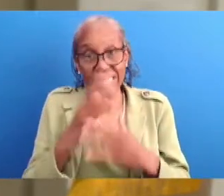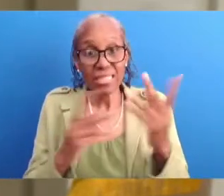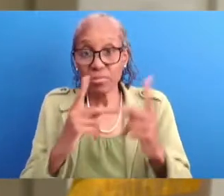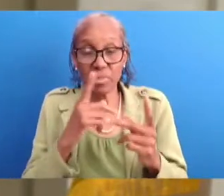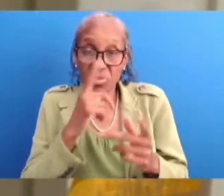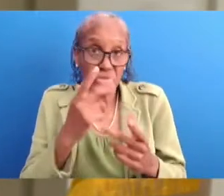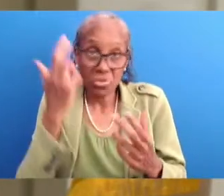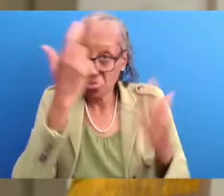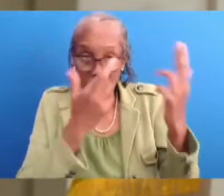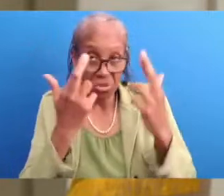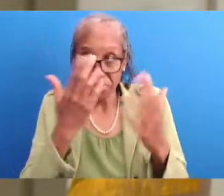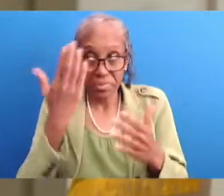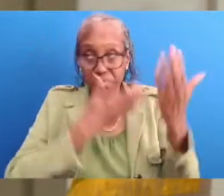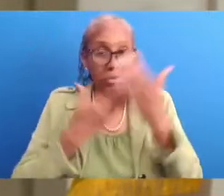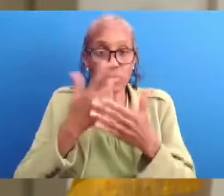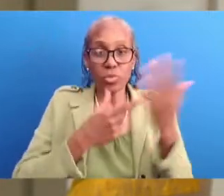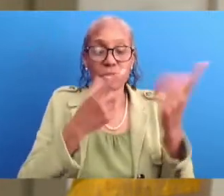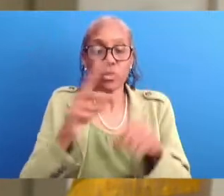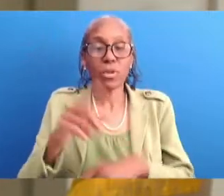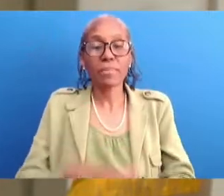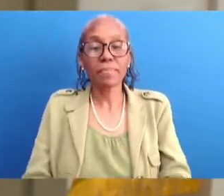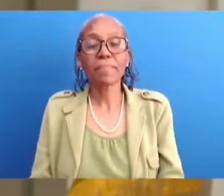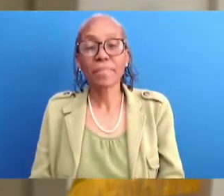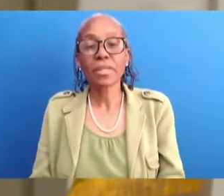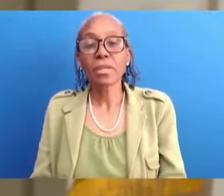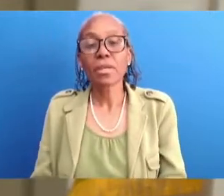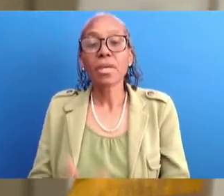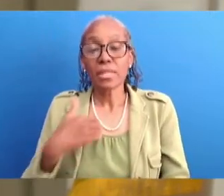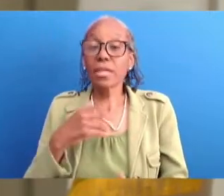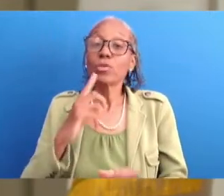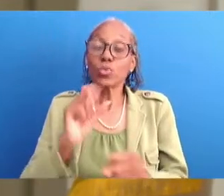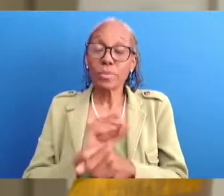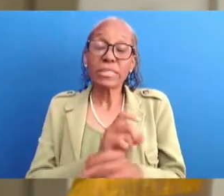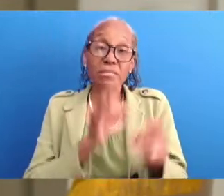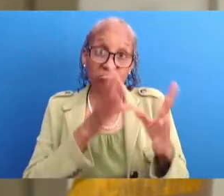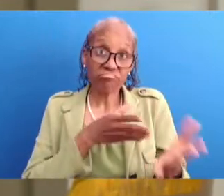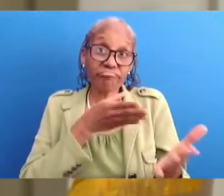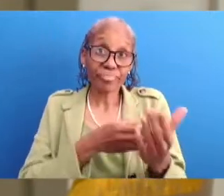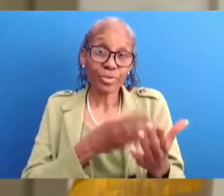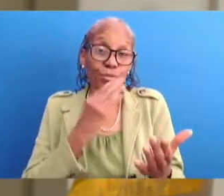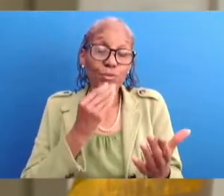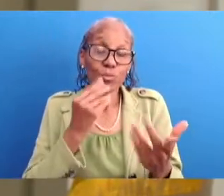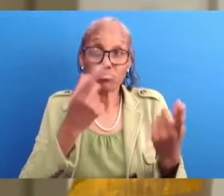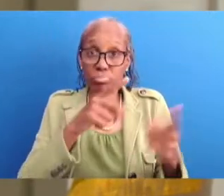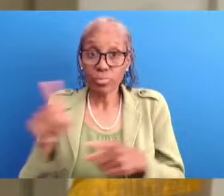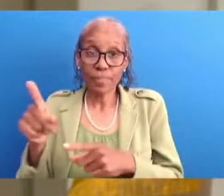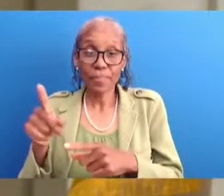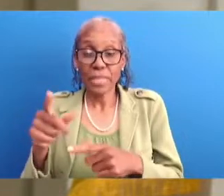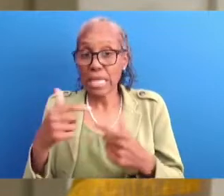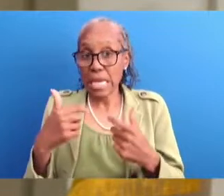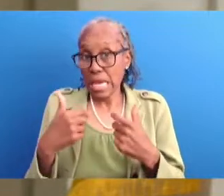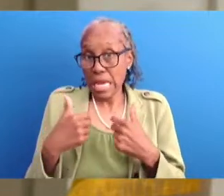MORE BECAUSE WE NEED IT.